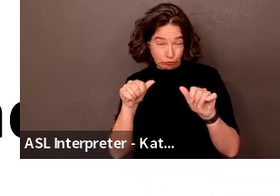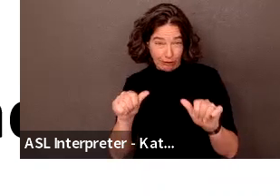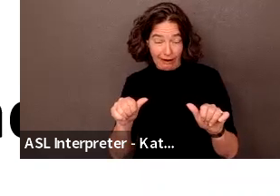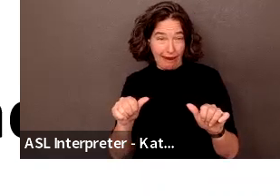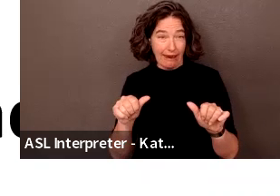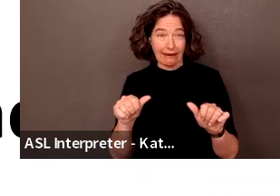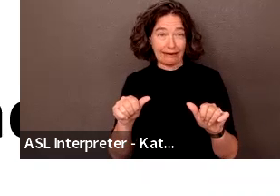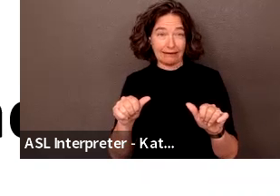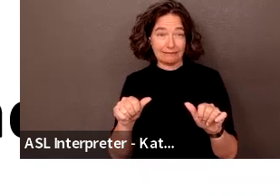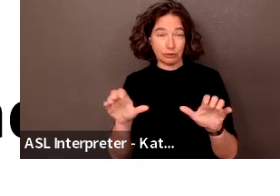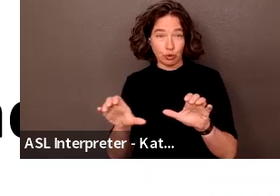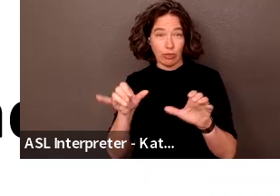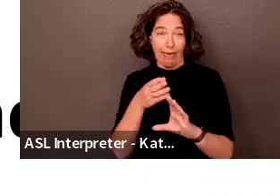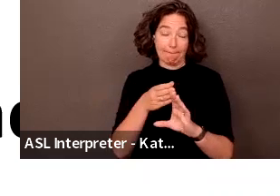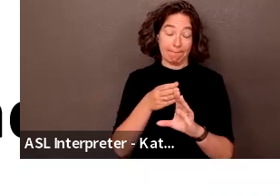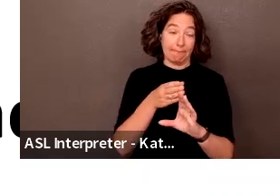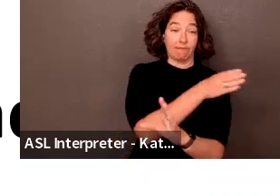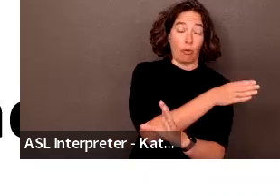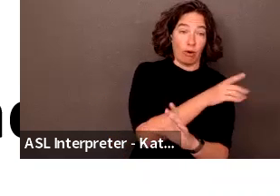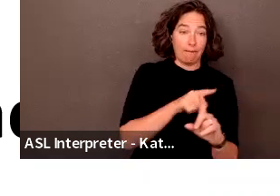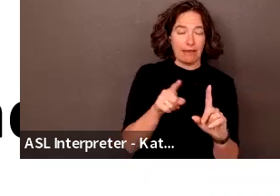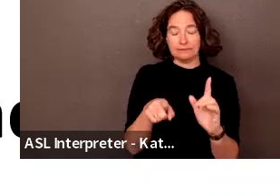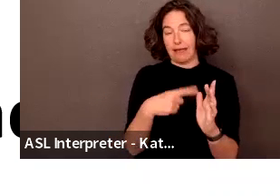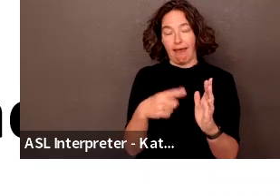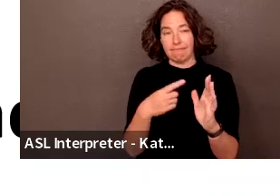who benefit from closed captioning, we have closed captioning here. We are